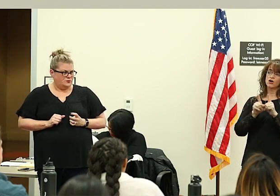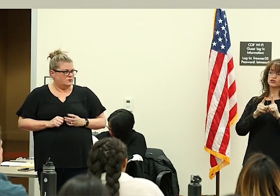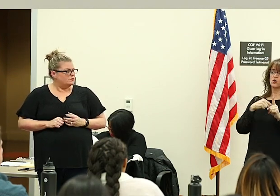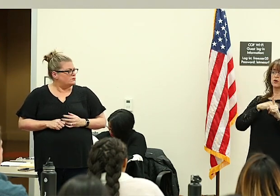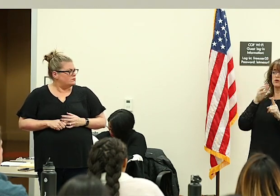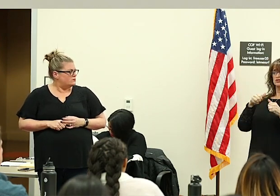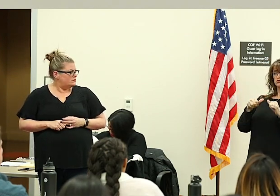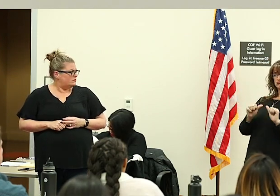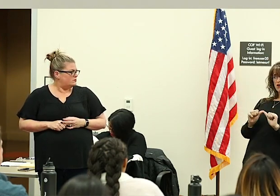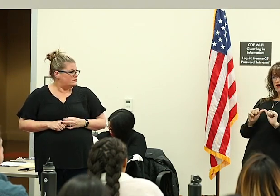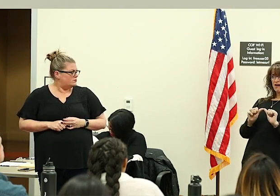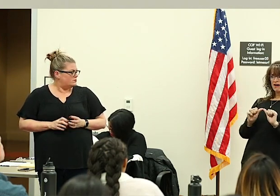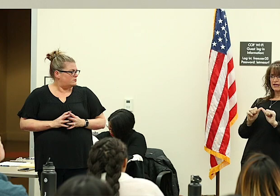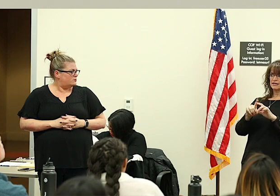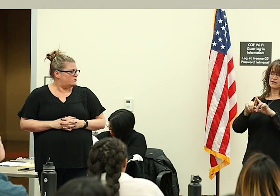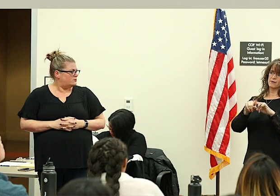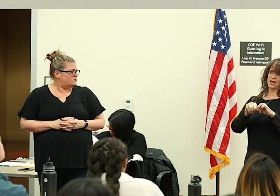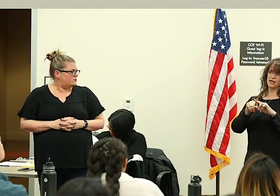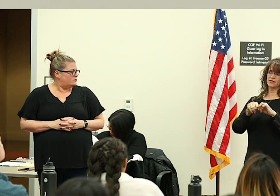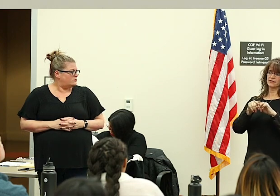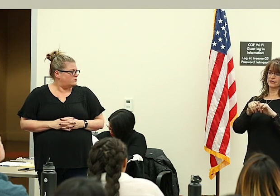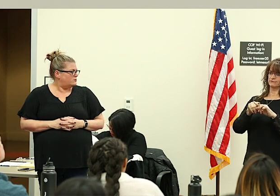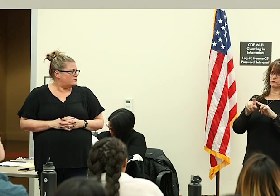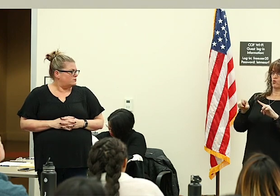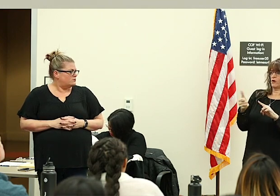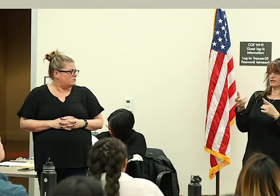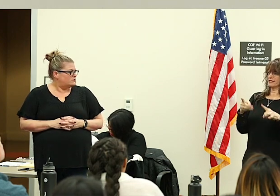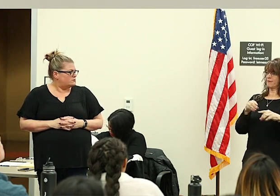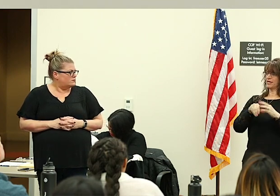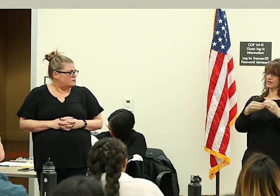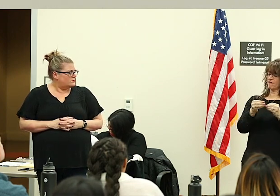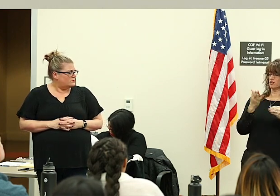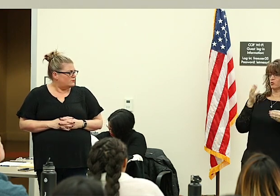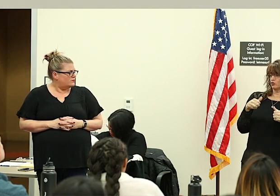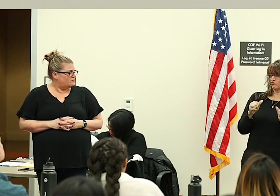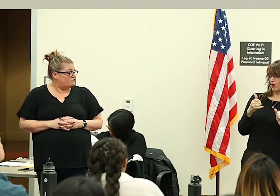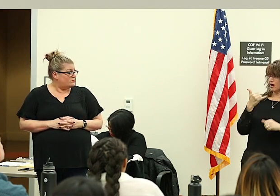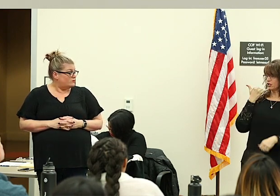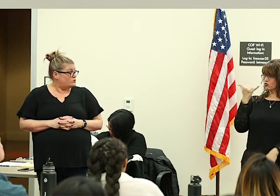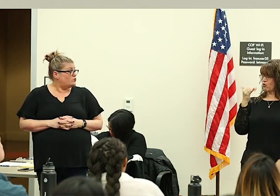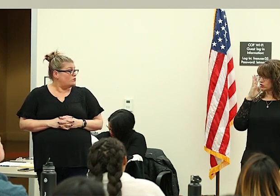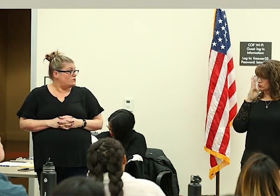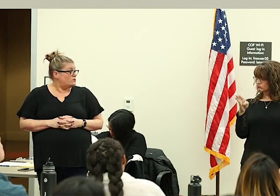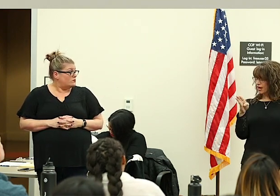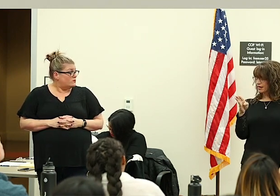depending on what else is going on at the office, to call them directly and let them know.